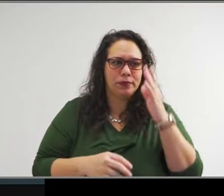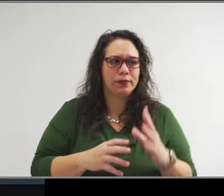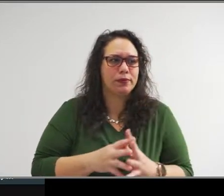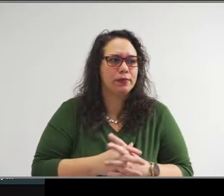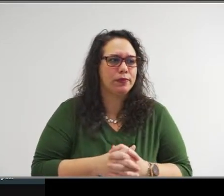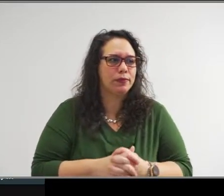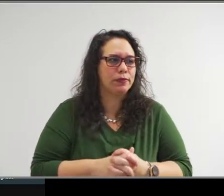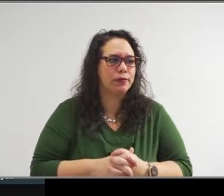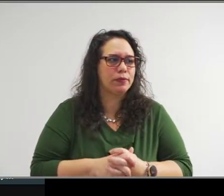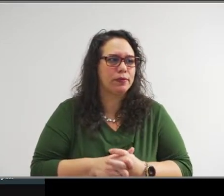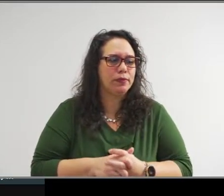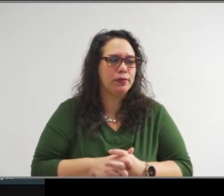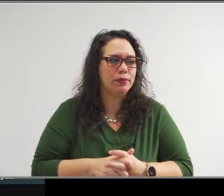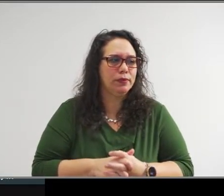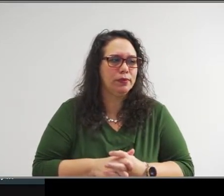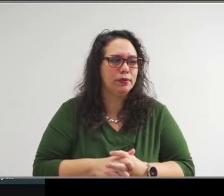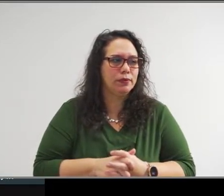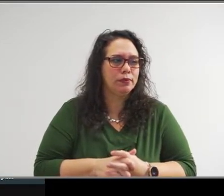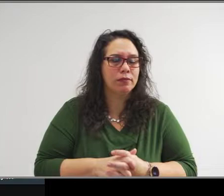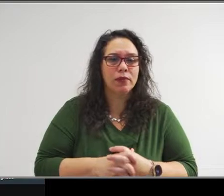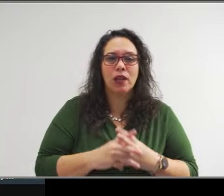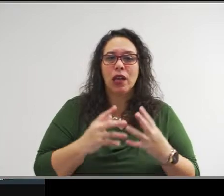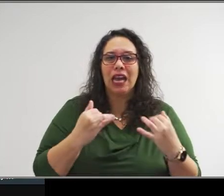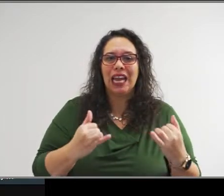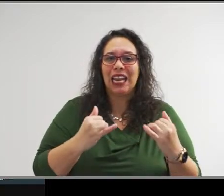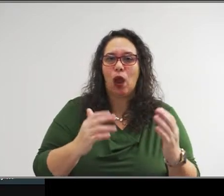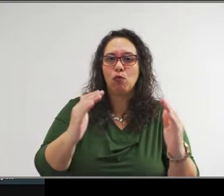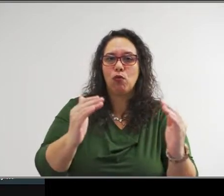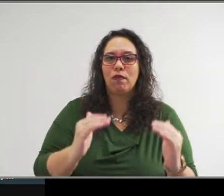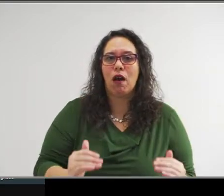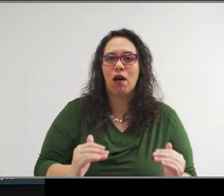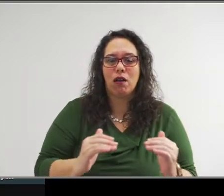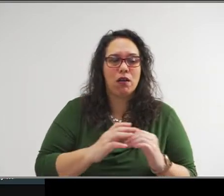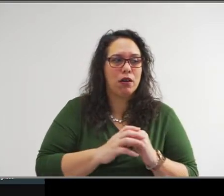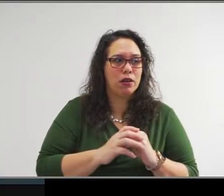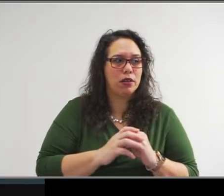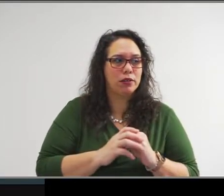Okay, let's move on to our next item on the agenda